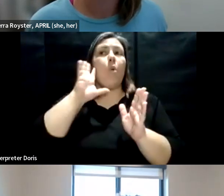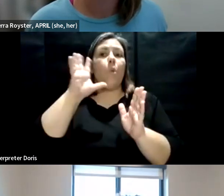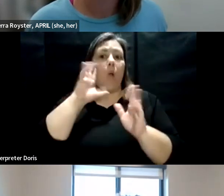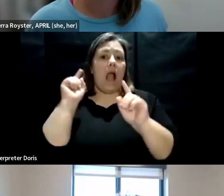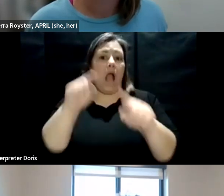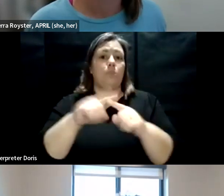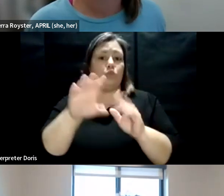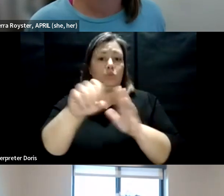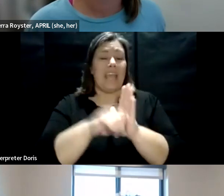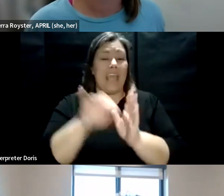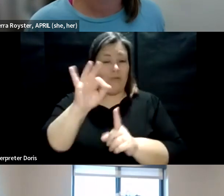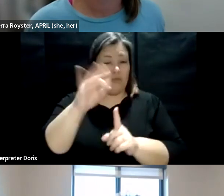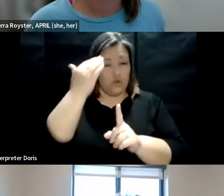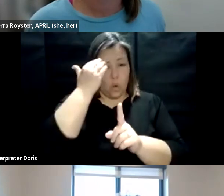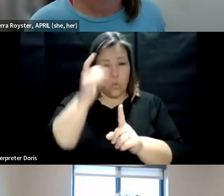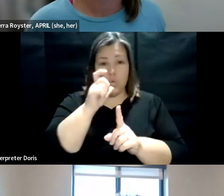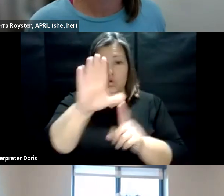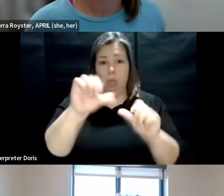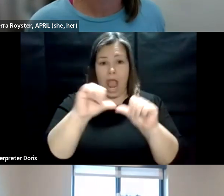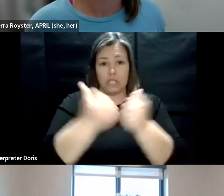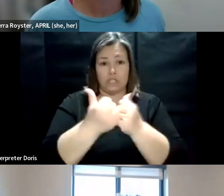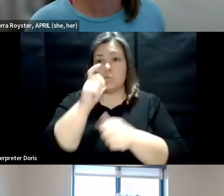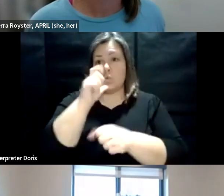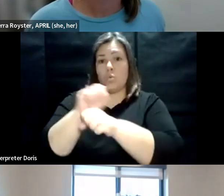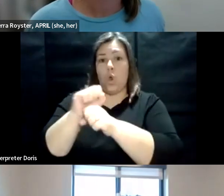I I don't want to go into ton I will go into ton about Kansas and how whaef away done and SILC Kass work with centers and all of that I don't want to jump gun on too much off that but not all states have had this, but you will see more and more states. They are coming to your state.